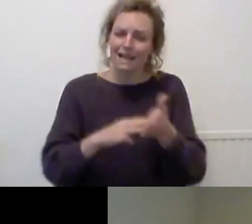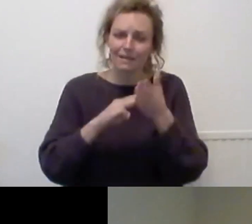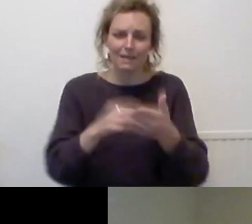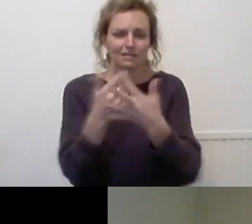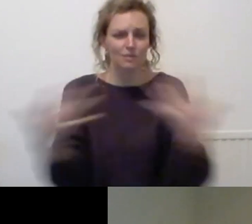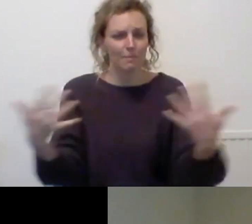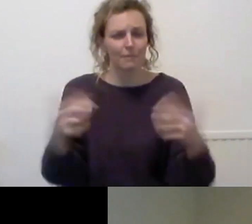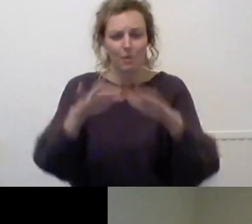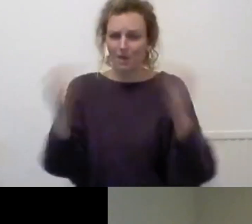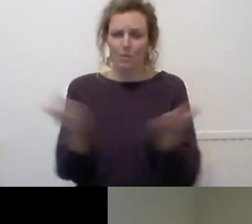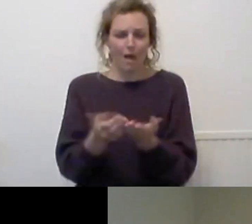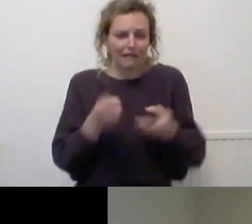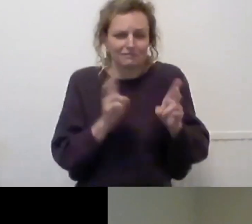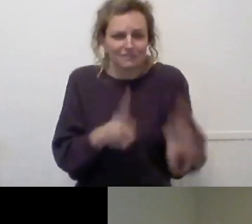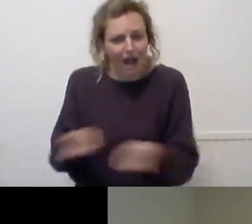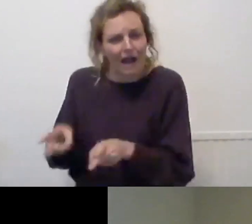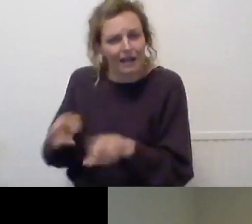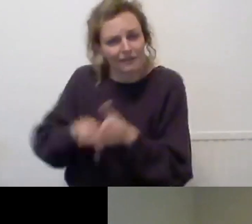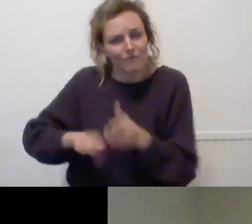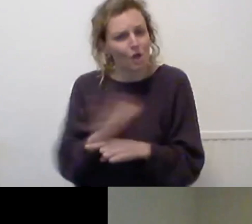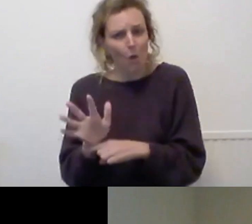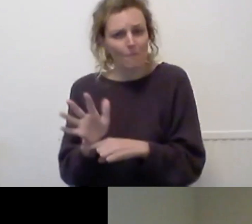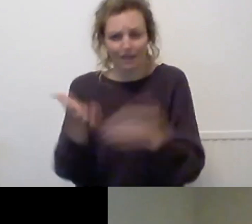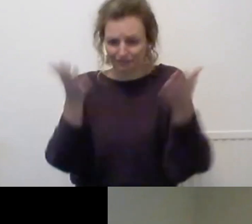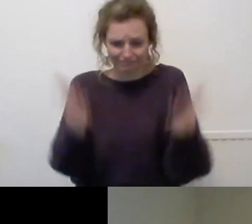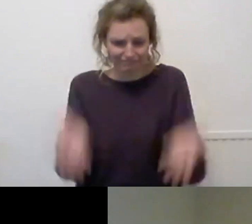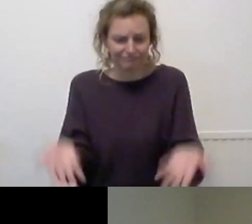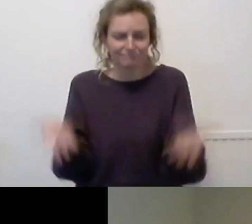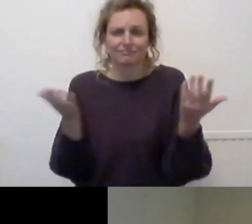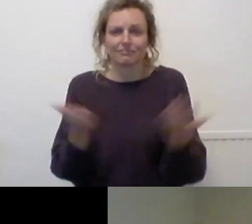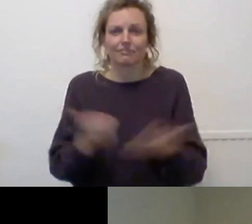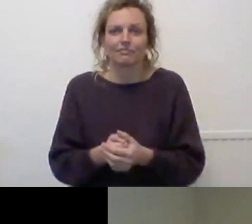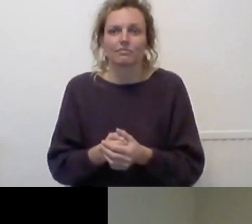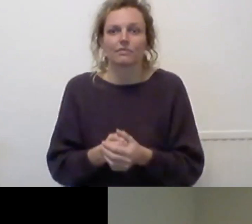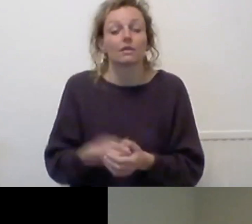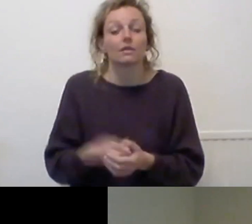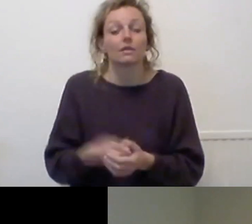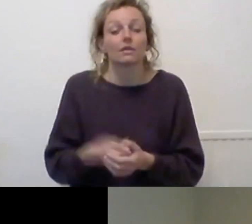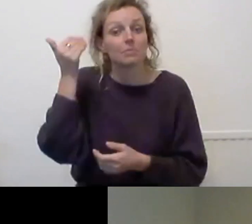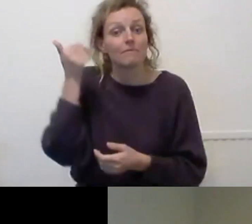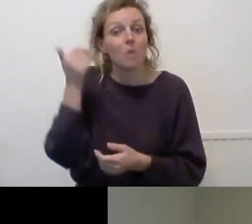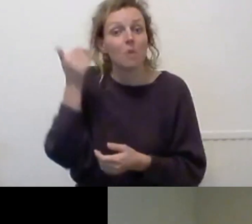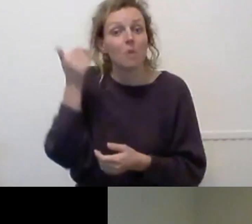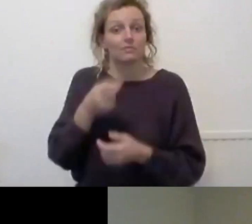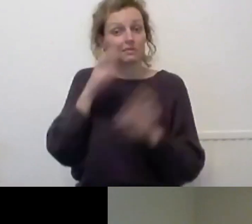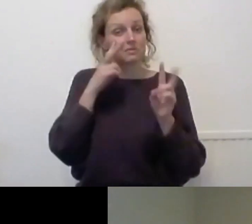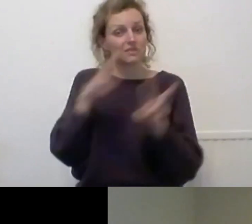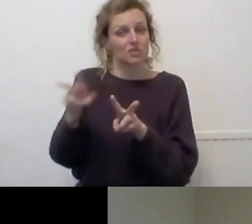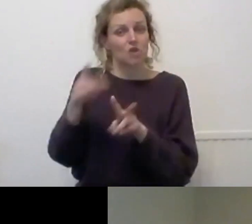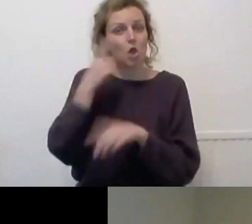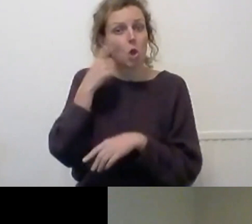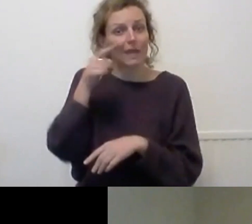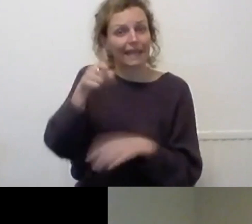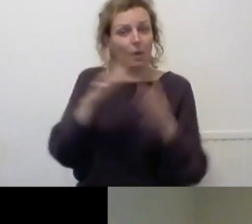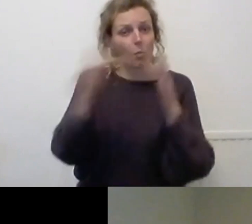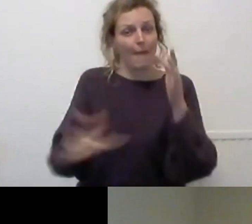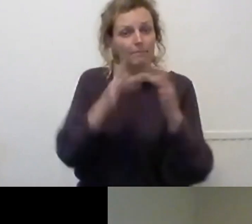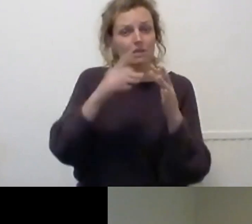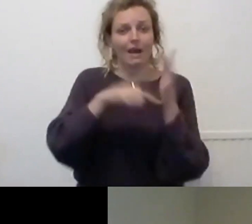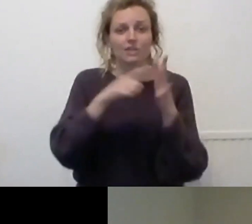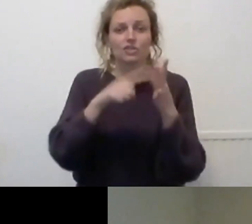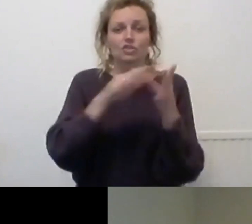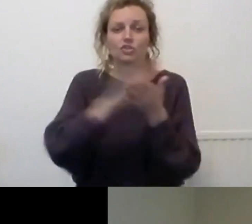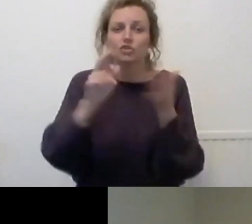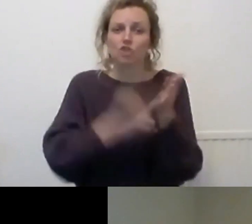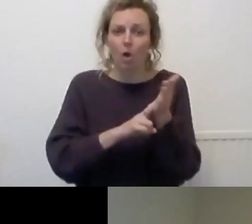day before, yesterday, I was looking at the john hopkins site, and over 97 million people worldwide